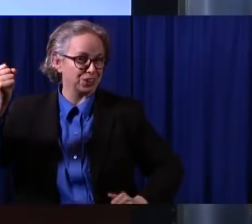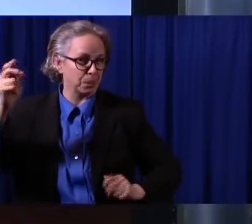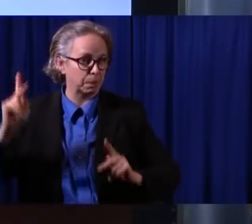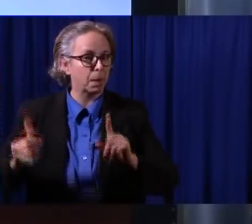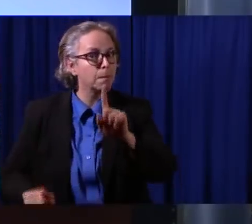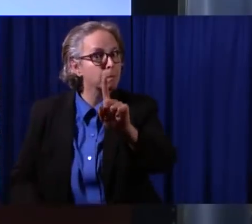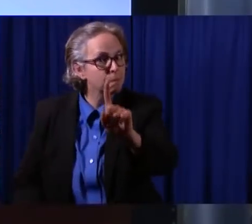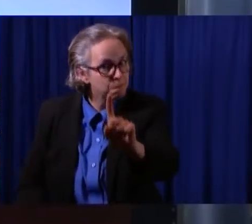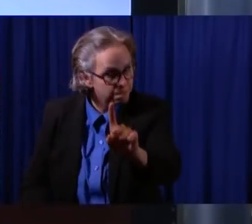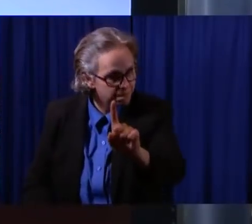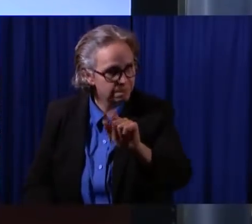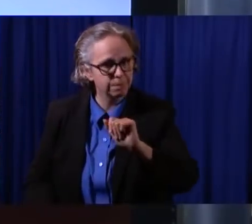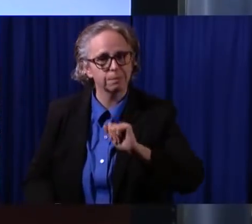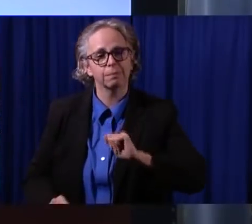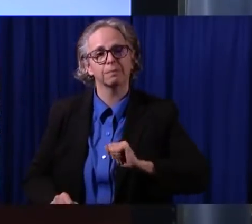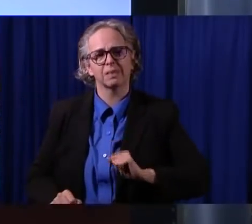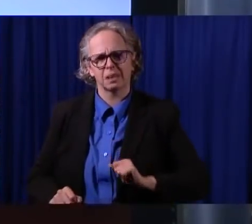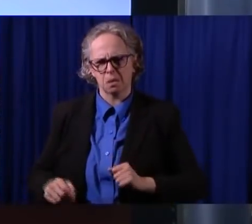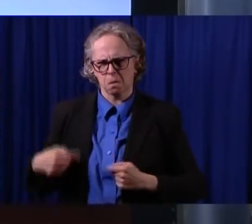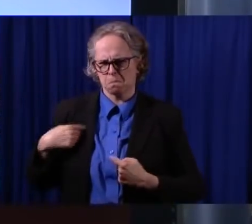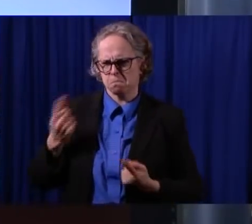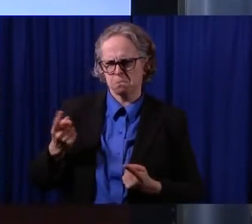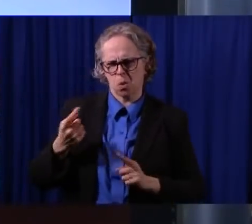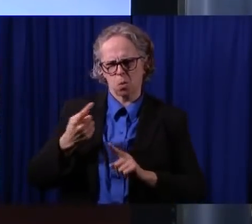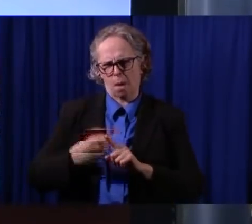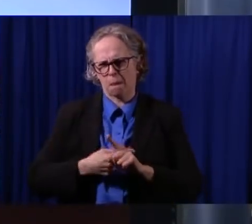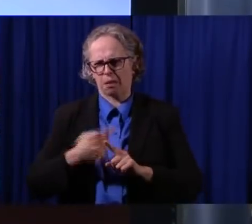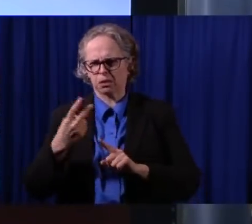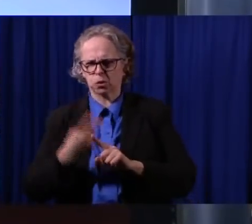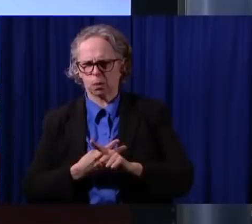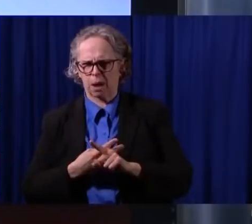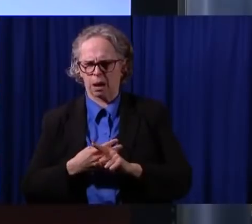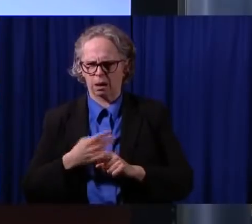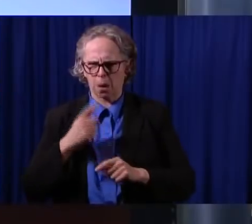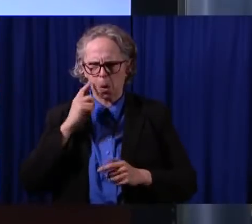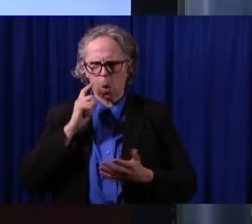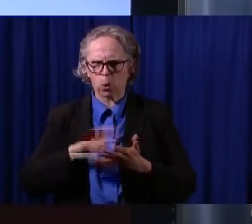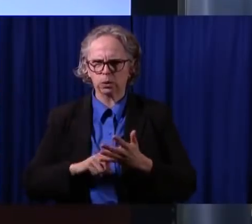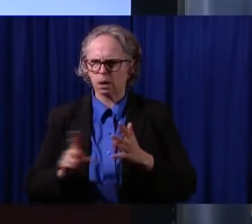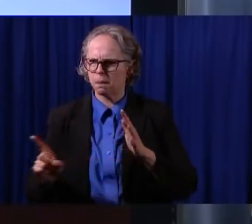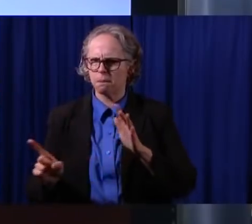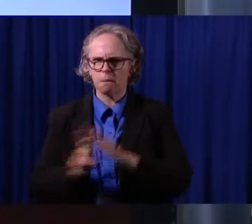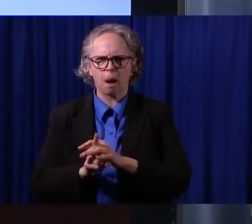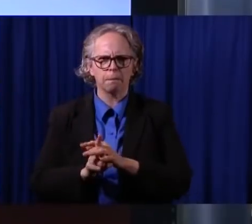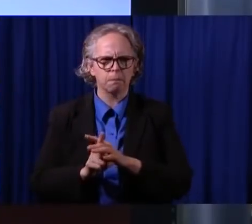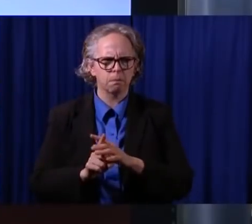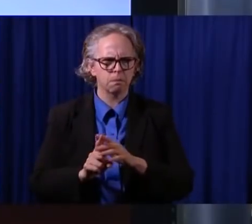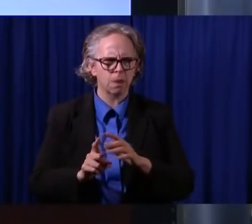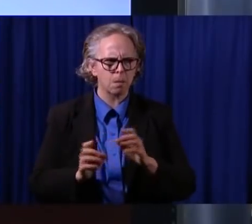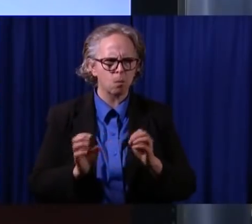EVEN WITH SOME OF THIS NEW DATA COMING IN, CHILDREN ARE NOWHERE NEAR AS AFFECTED AS THE OLDER AGE GROUPS, WHICH I AM INTERNALLY GRATEFUL FOR.